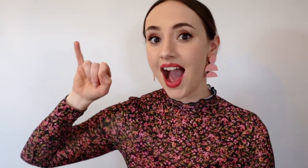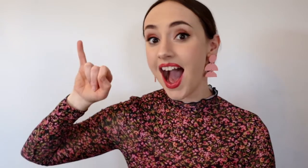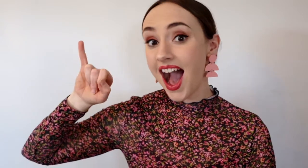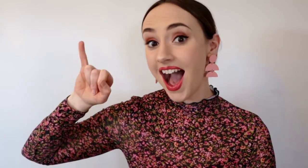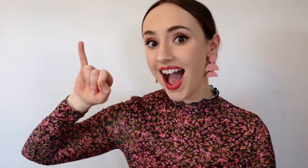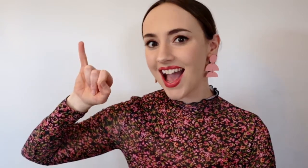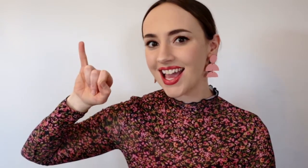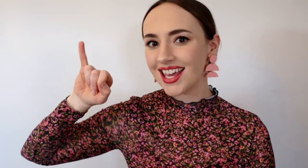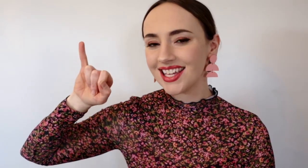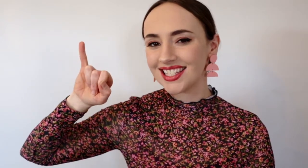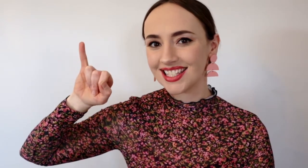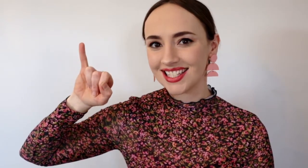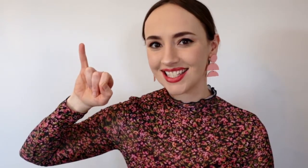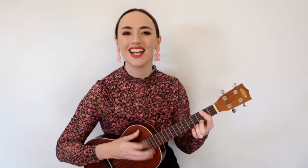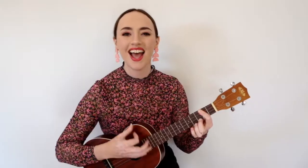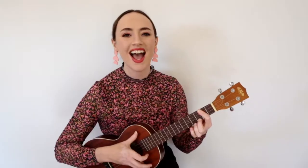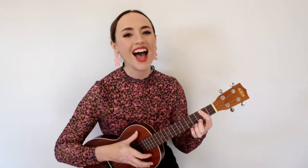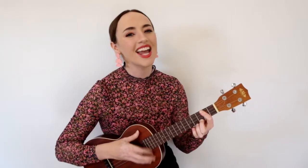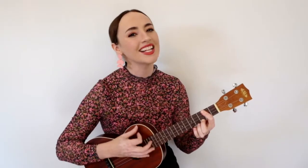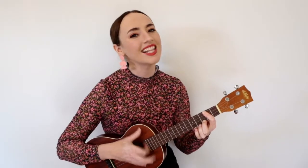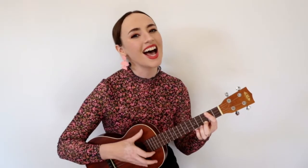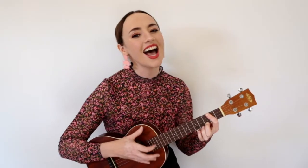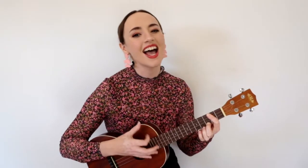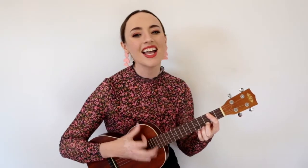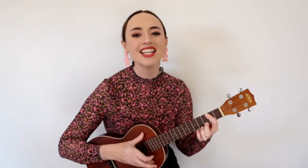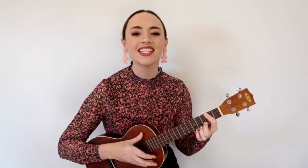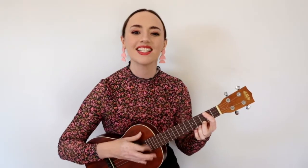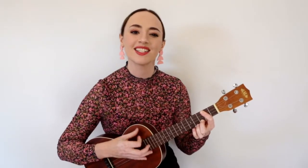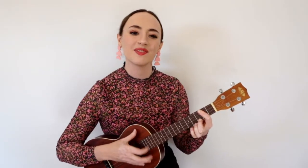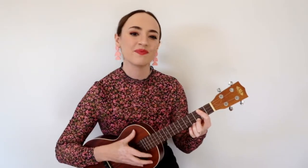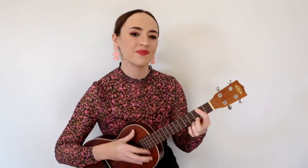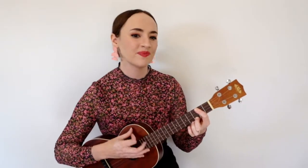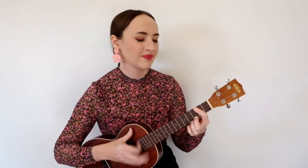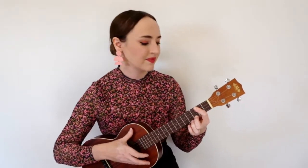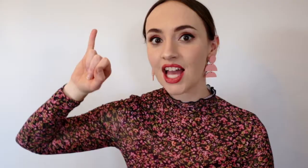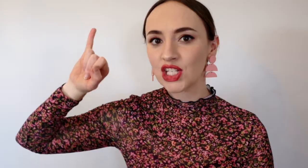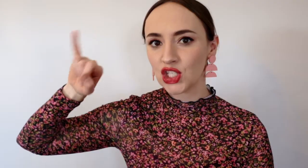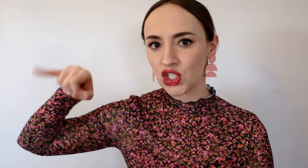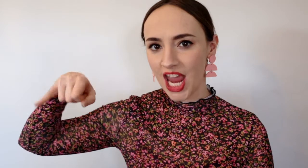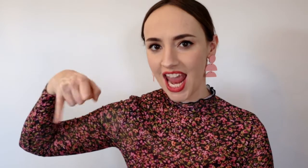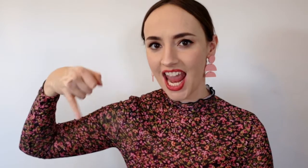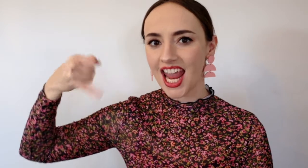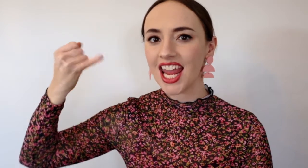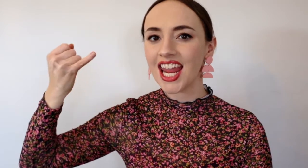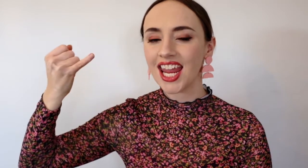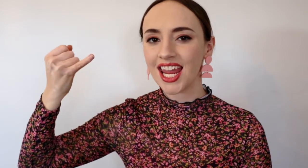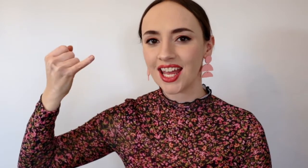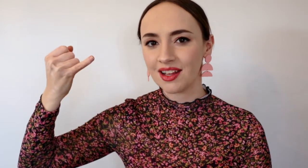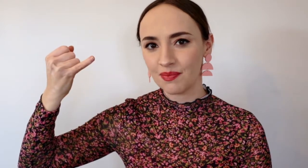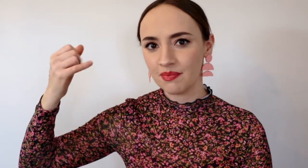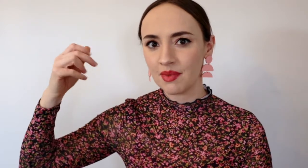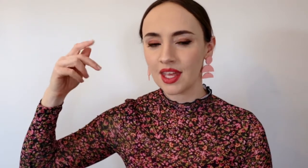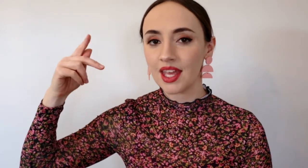I - You're the one I idolize. J - We're like Jack and Jill.